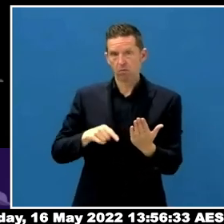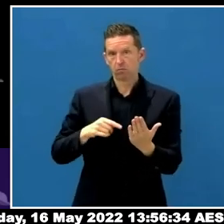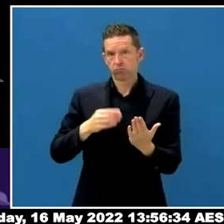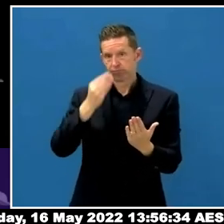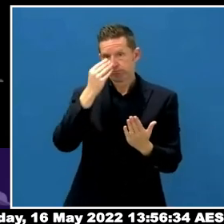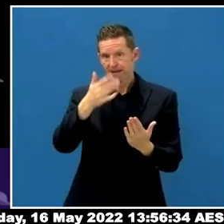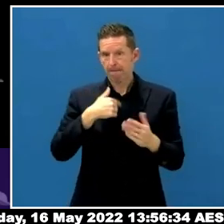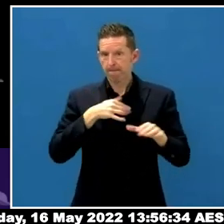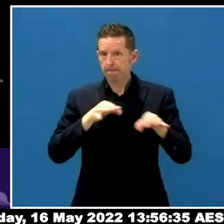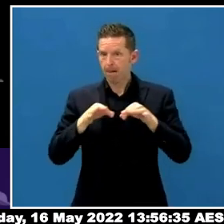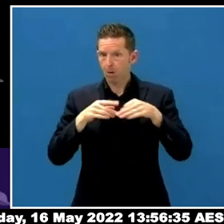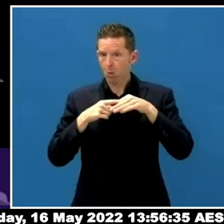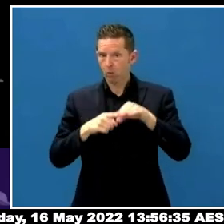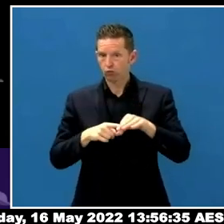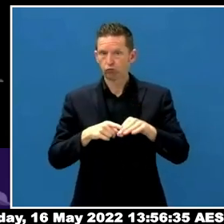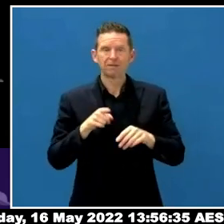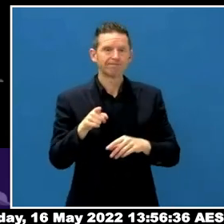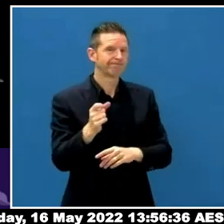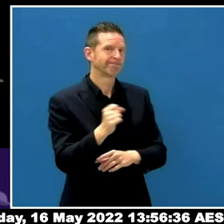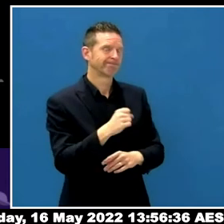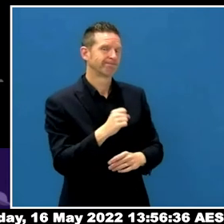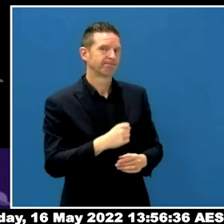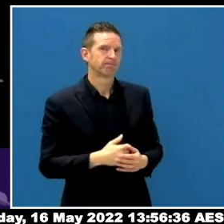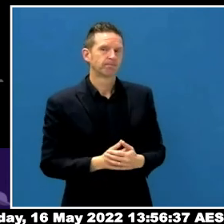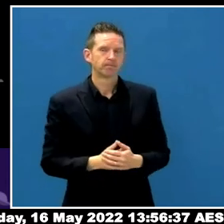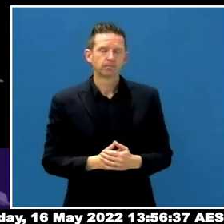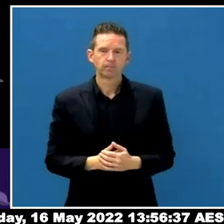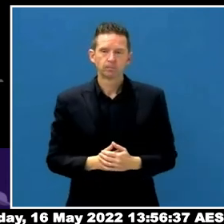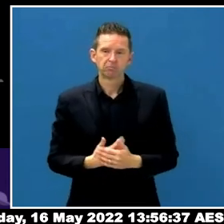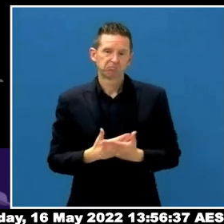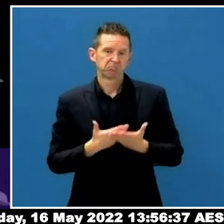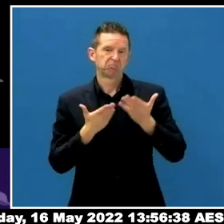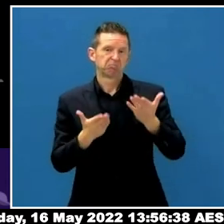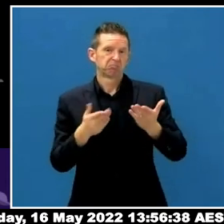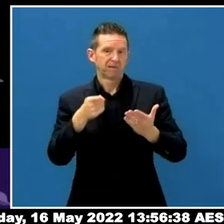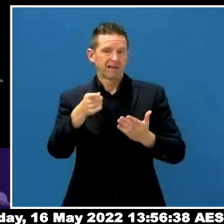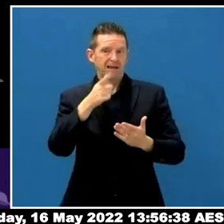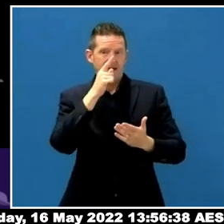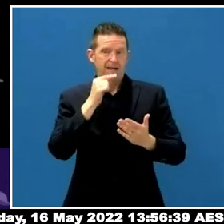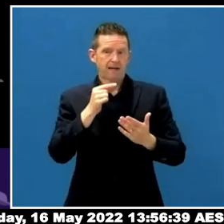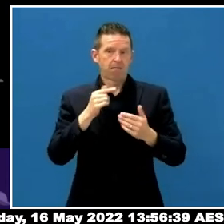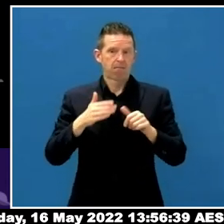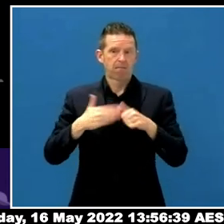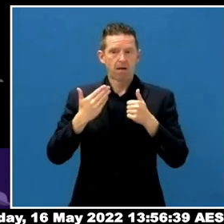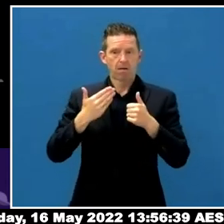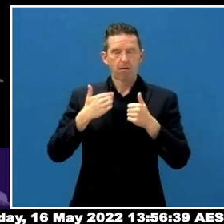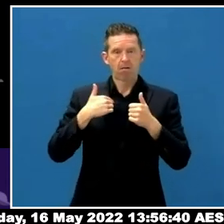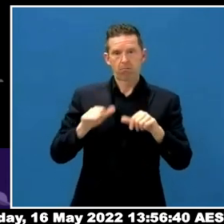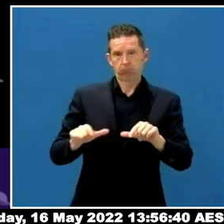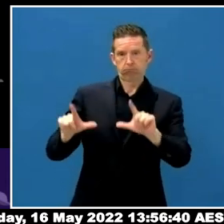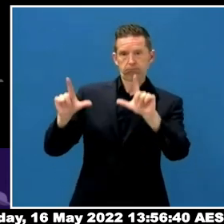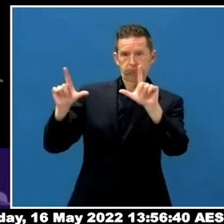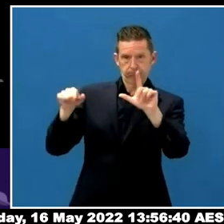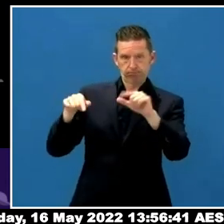I might take it to you now and get that document up. It's dated 11 November 2020.